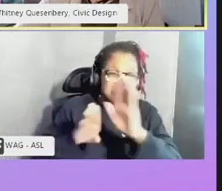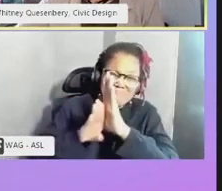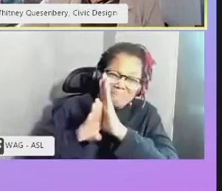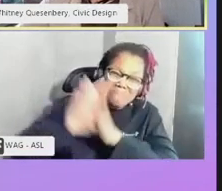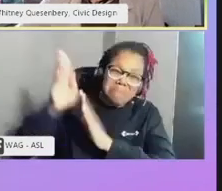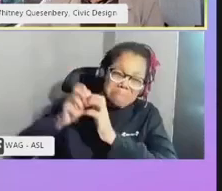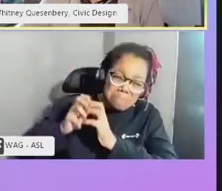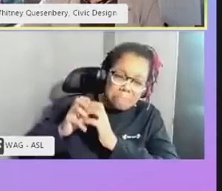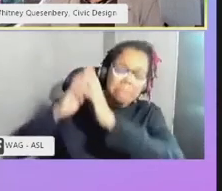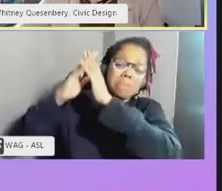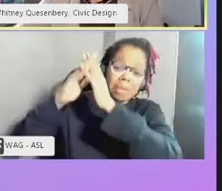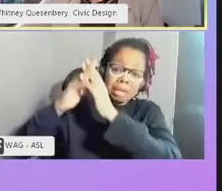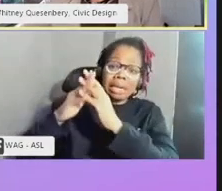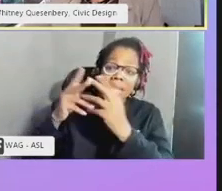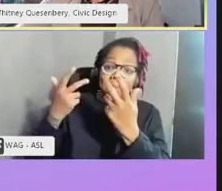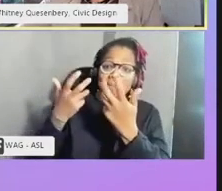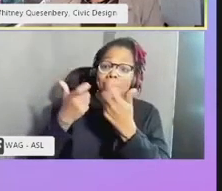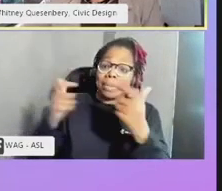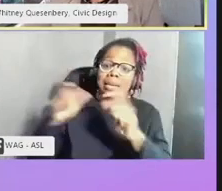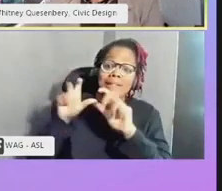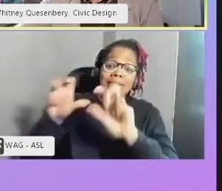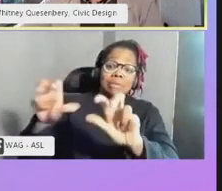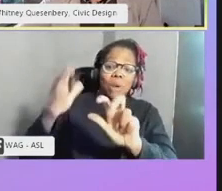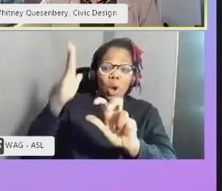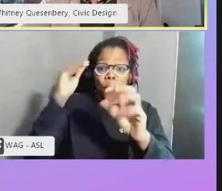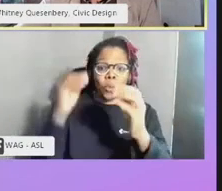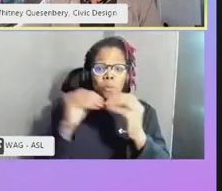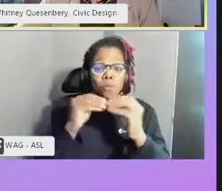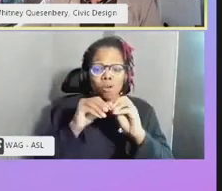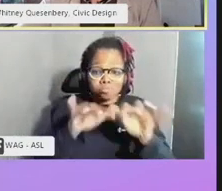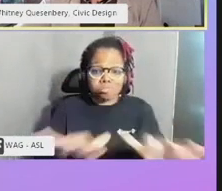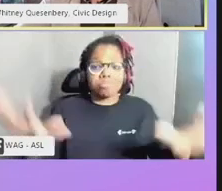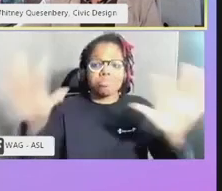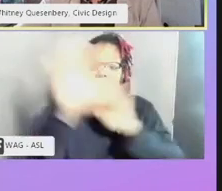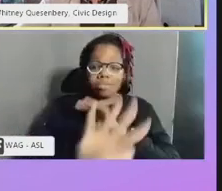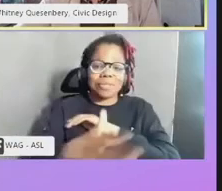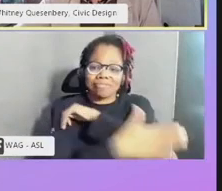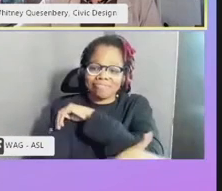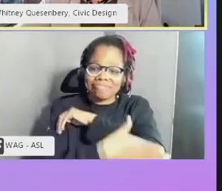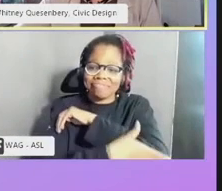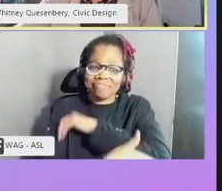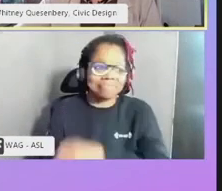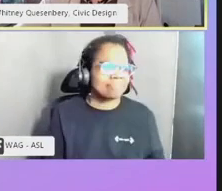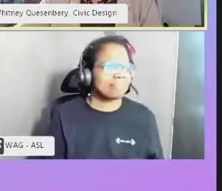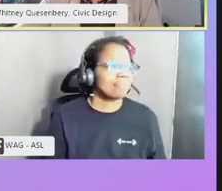office could buy, so it was a big lift and a huge investment